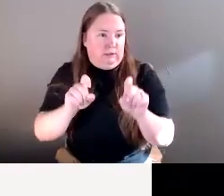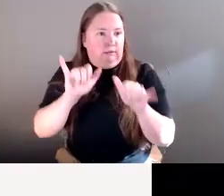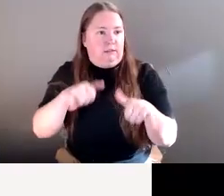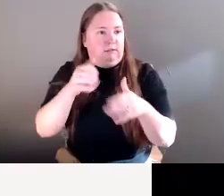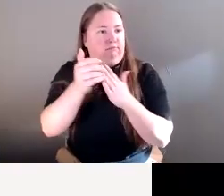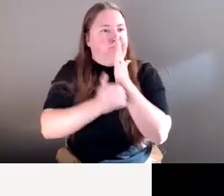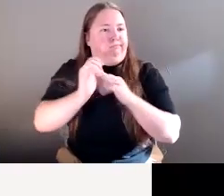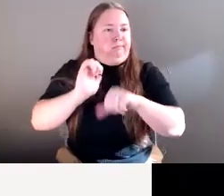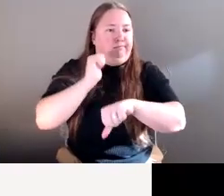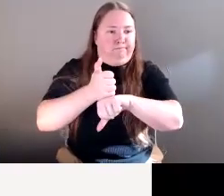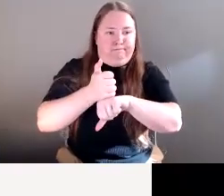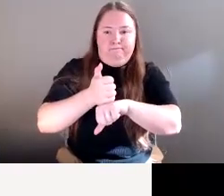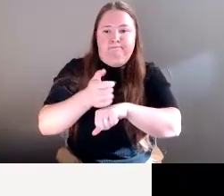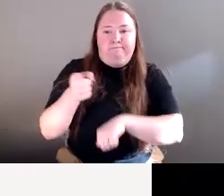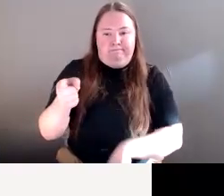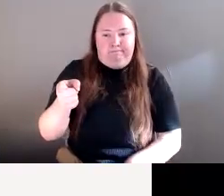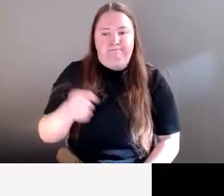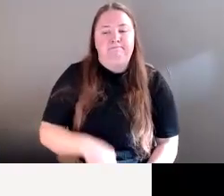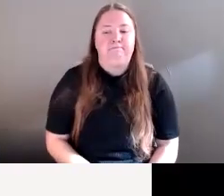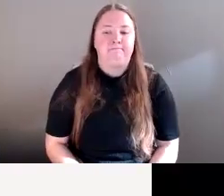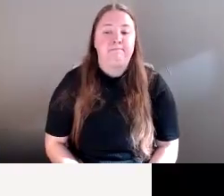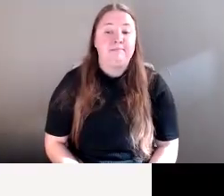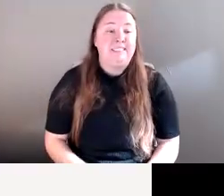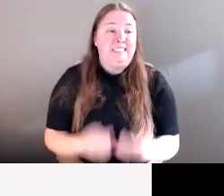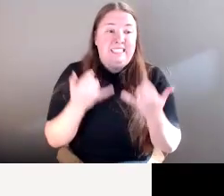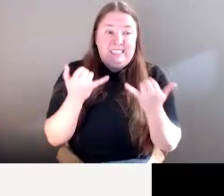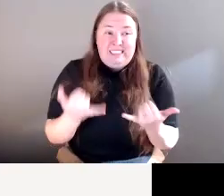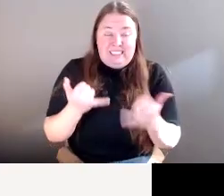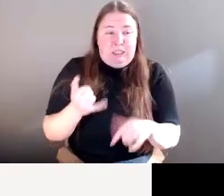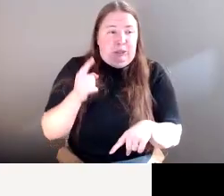And at this moment, it can't be unchecked then.